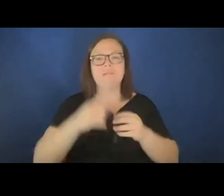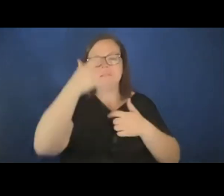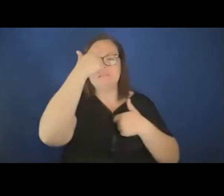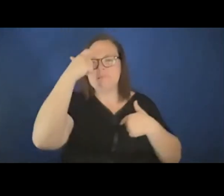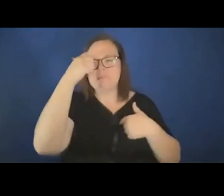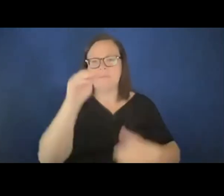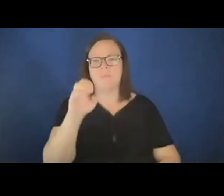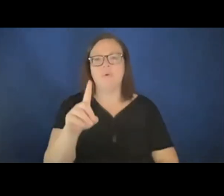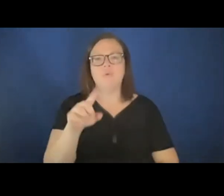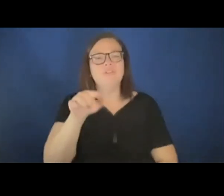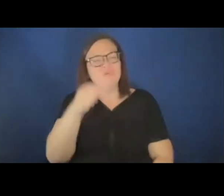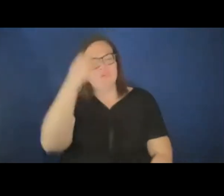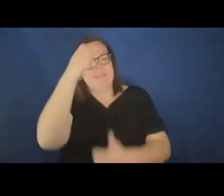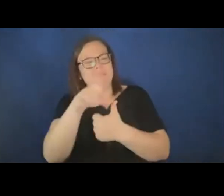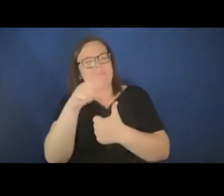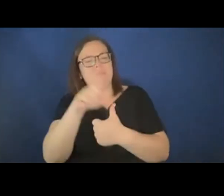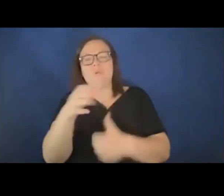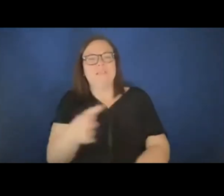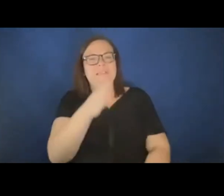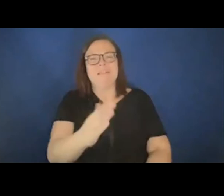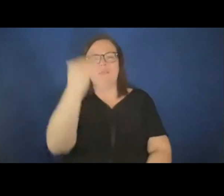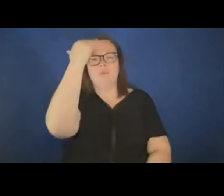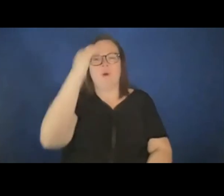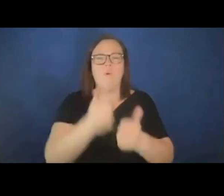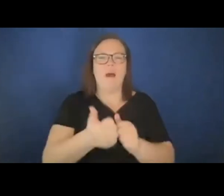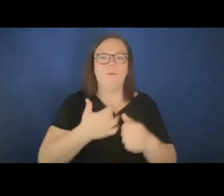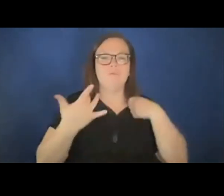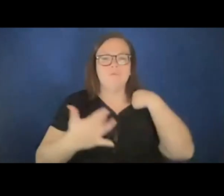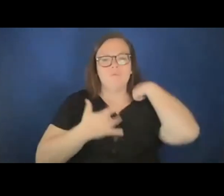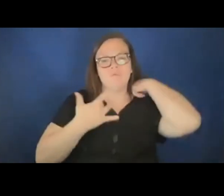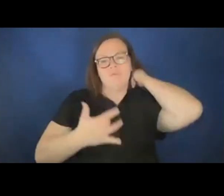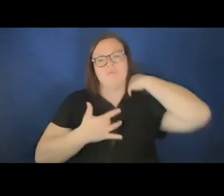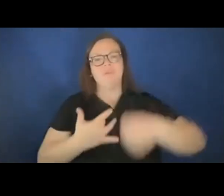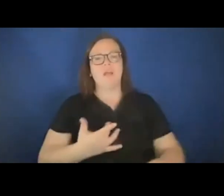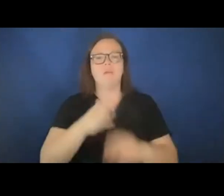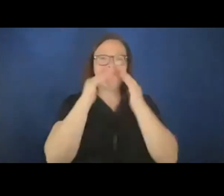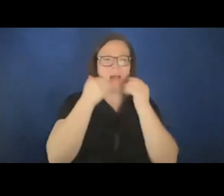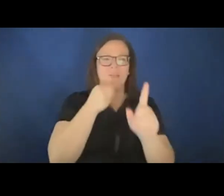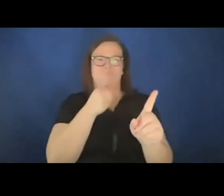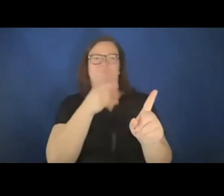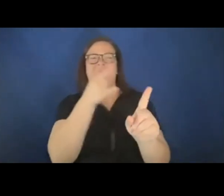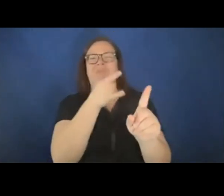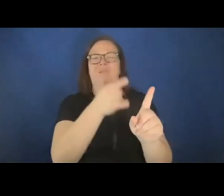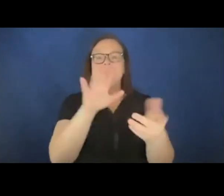She remembered never knowing how to feel Mocking smiles, laughing at death, crying